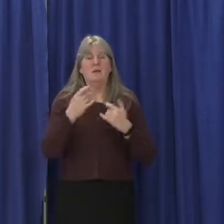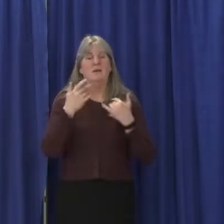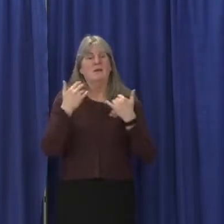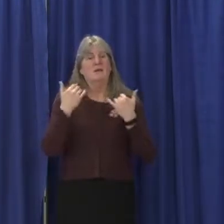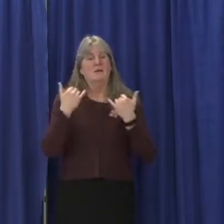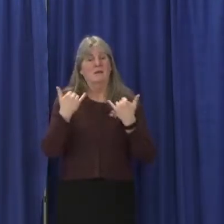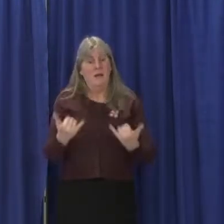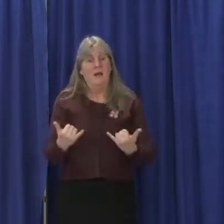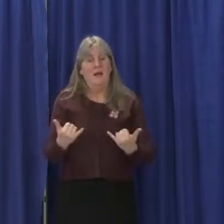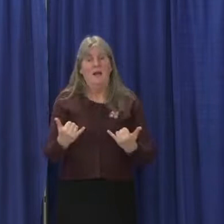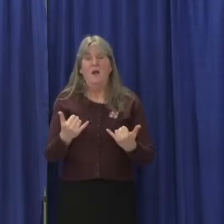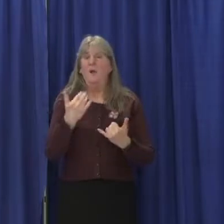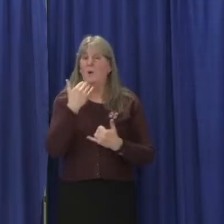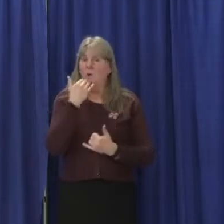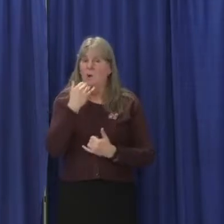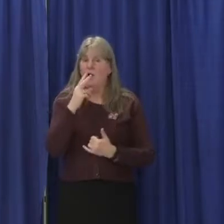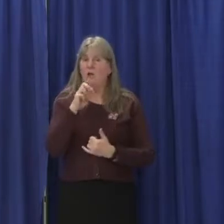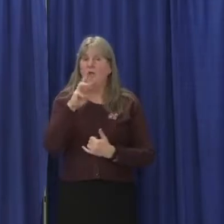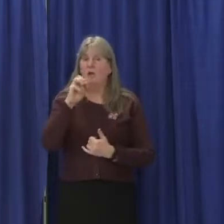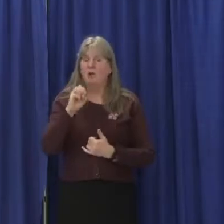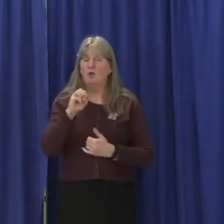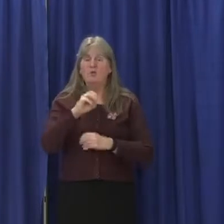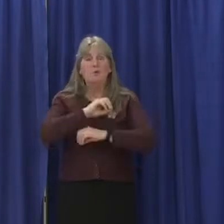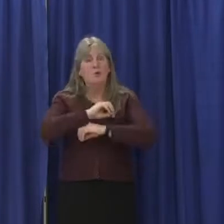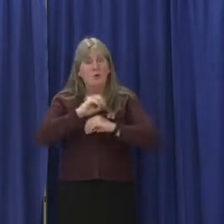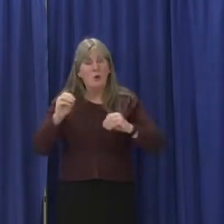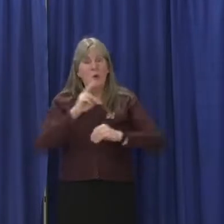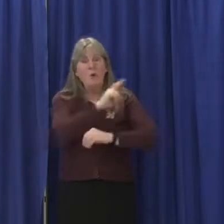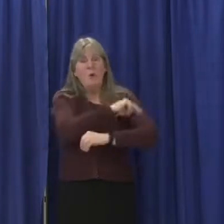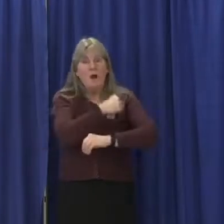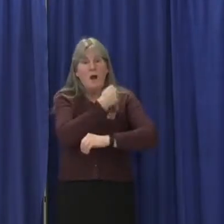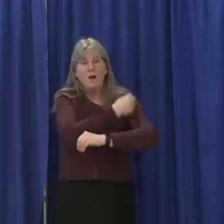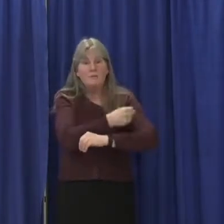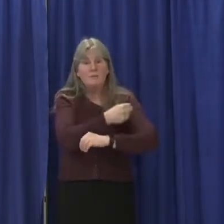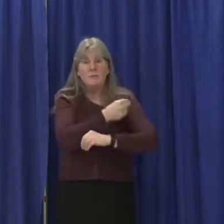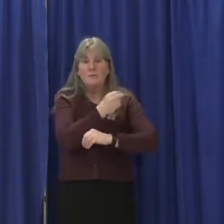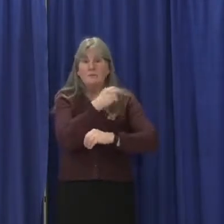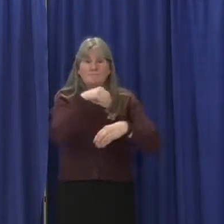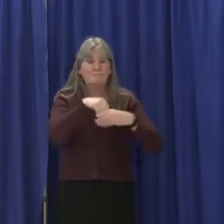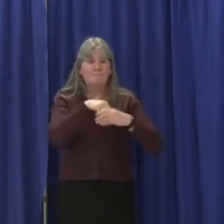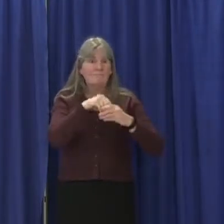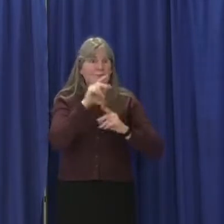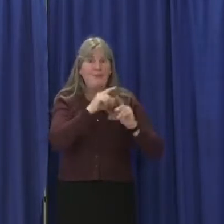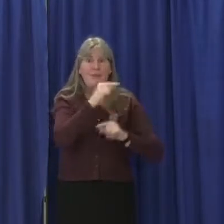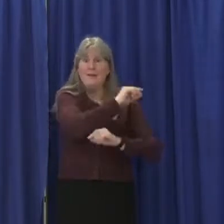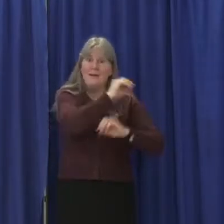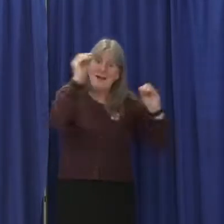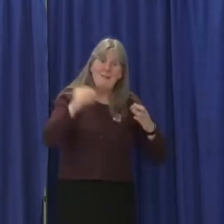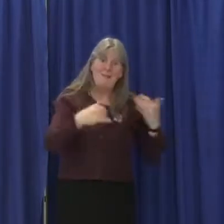That's really good news. I look at it as we have a shield over us. Cause we know the arrows are coming, and we are doing what we can to make sure that the